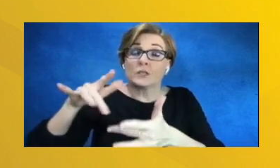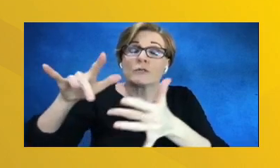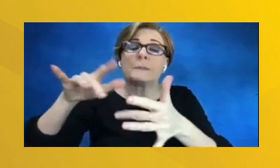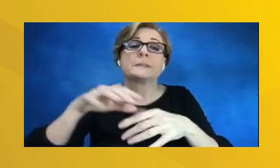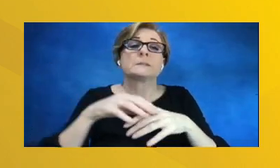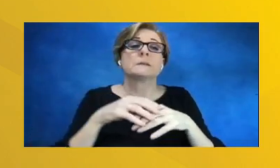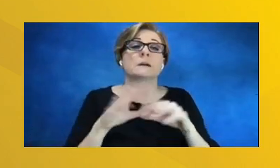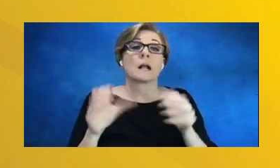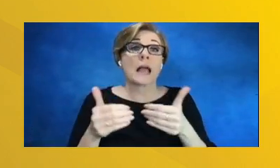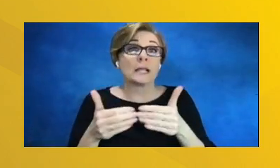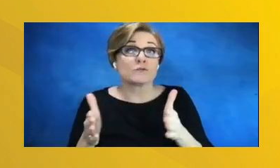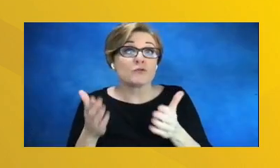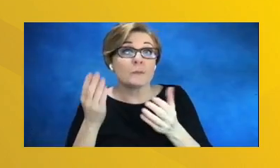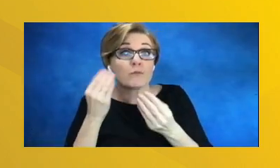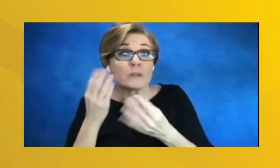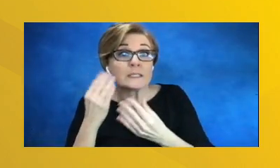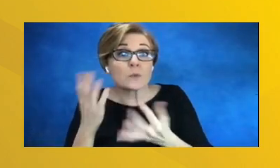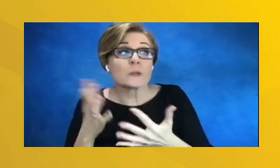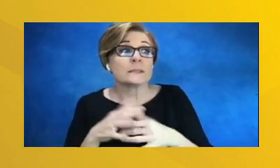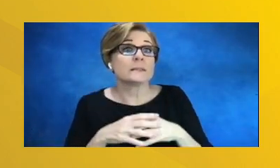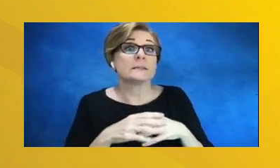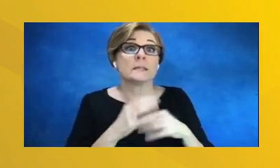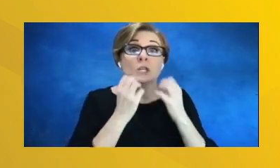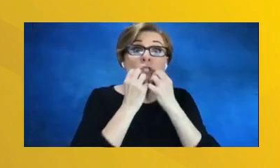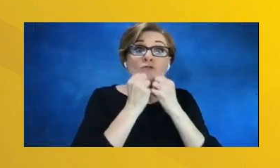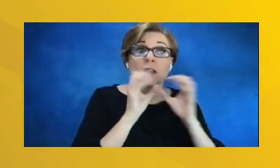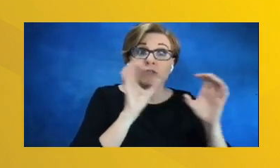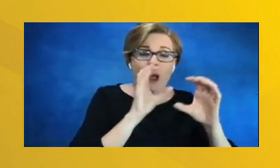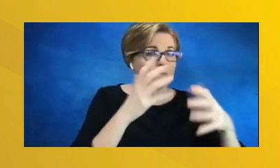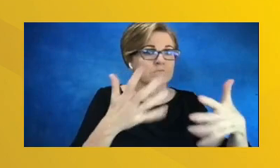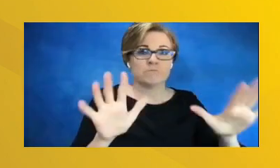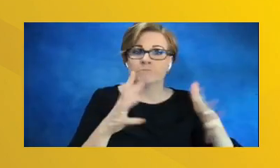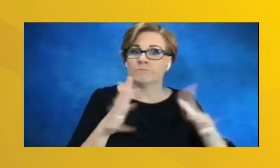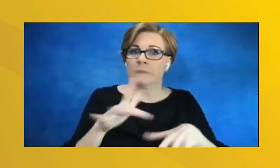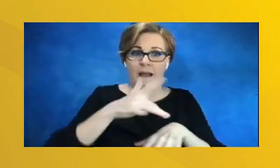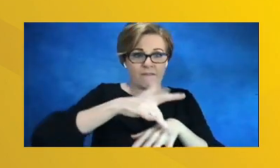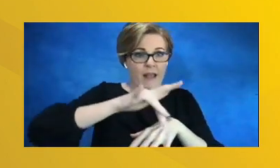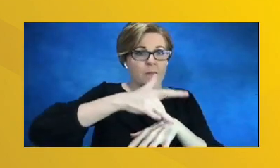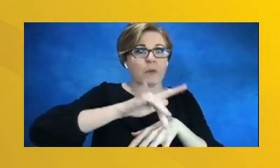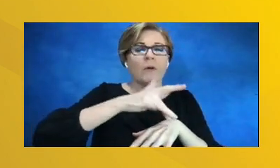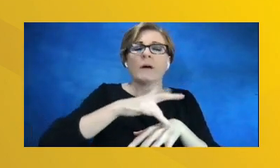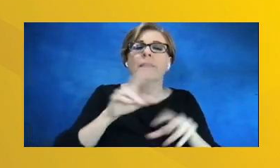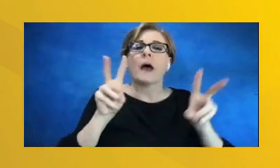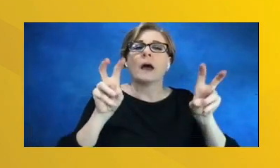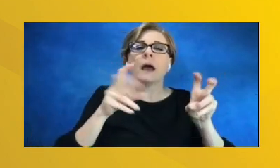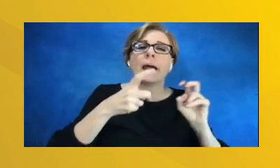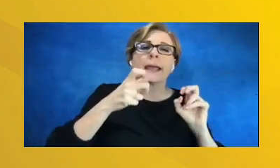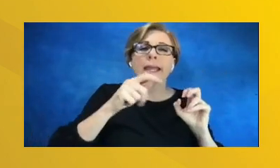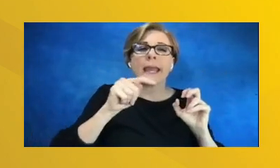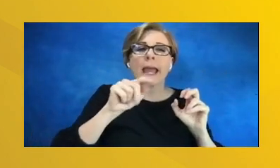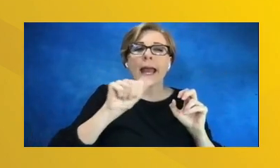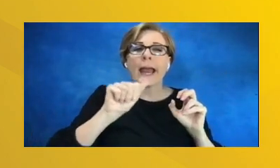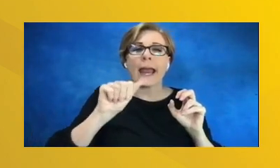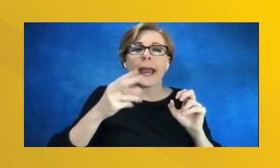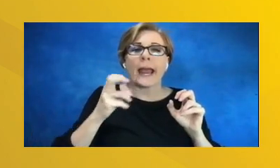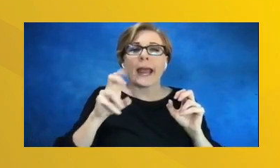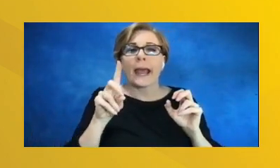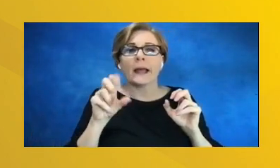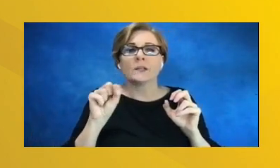available on that website that Julia shared, the Get a Head start with the Smithsonian website in the chat.